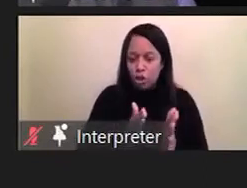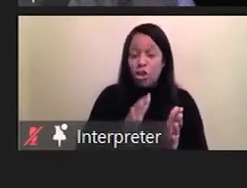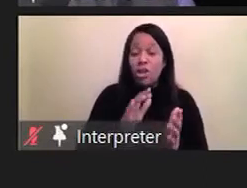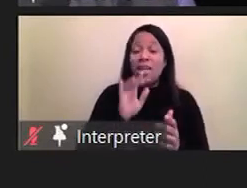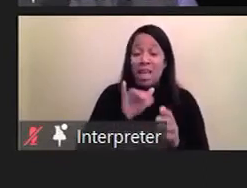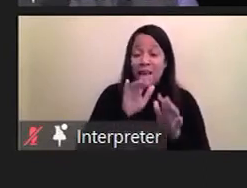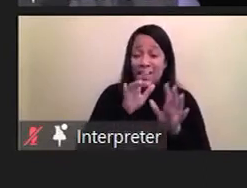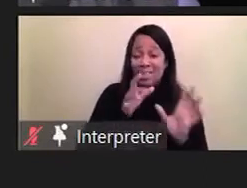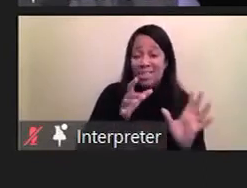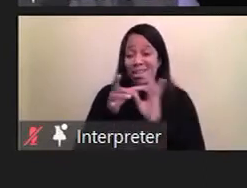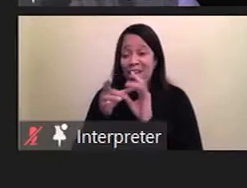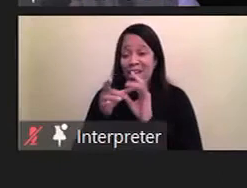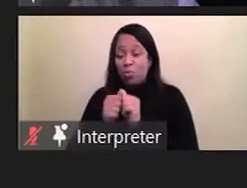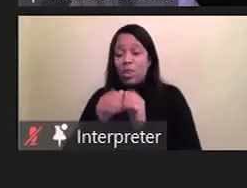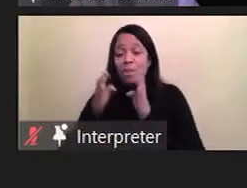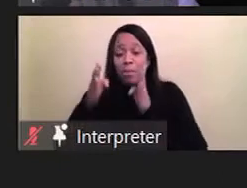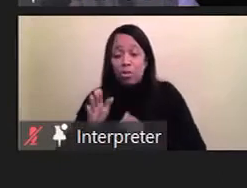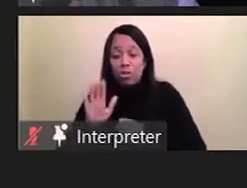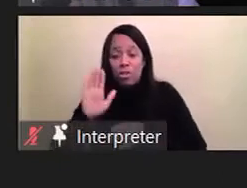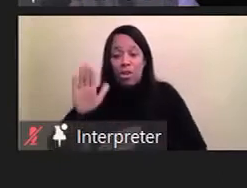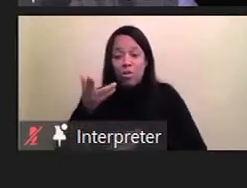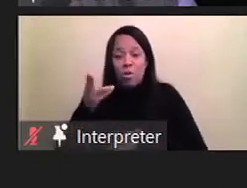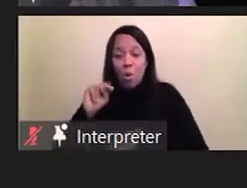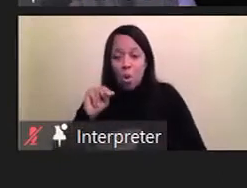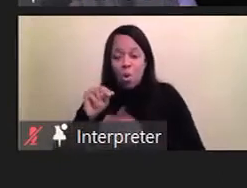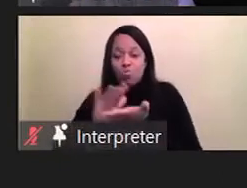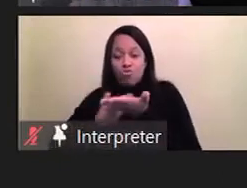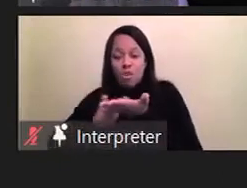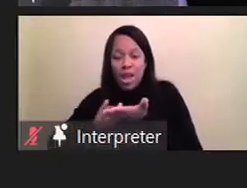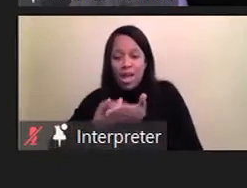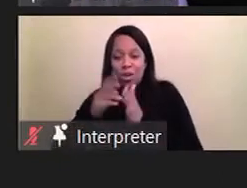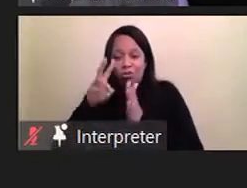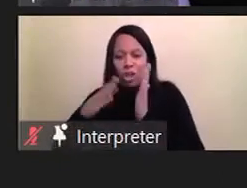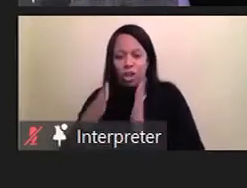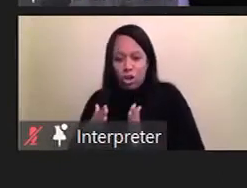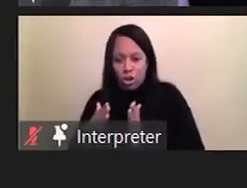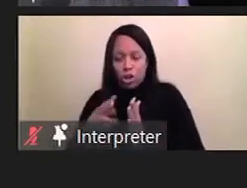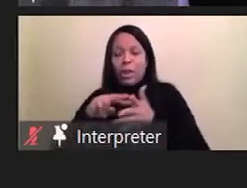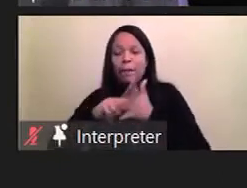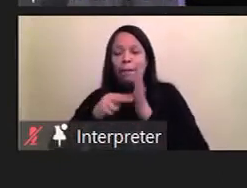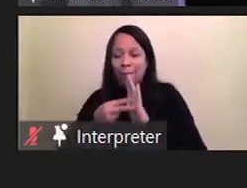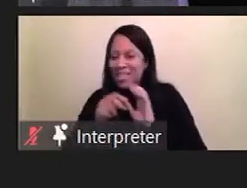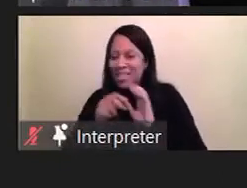And this allows the end user to interact in real time in basically any environment.